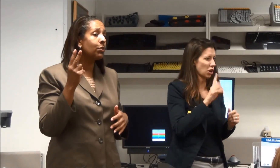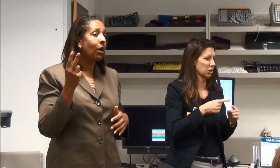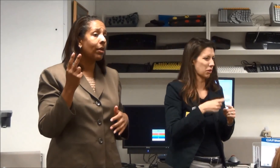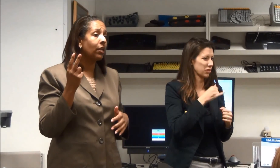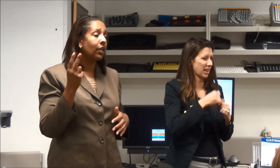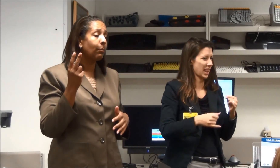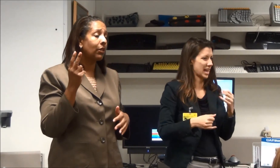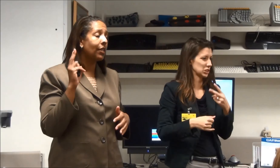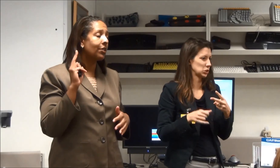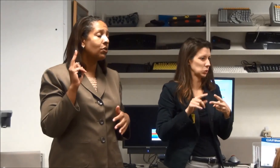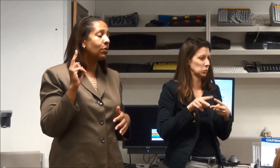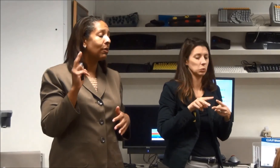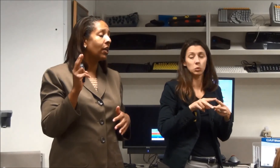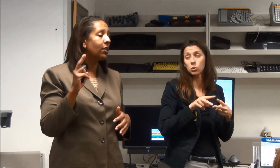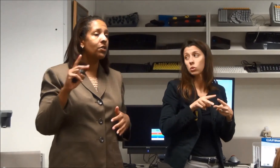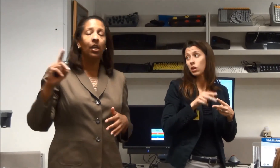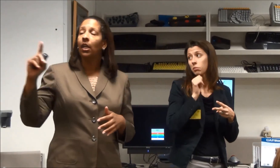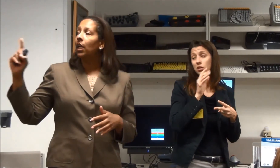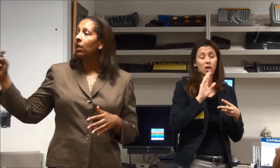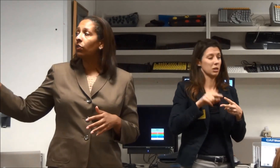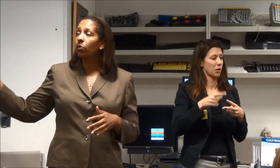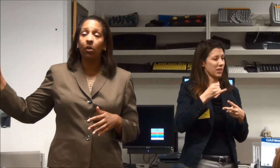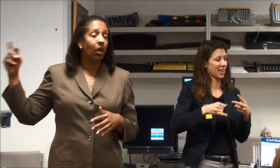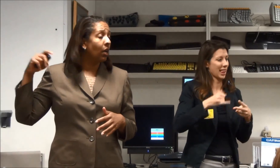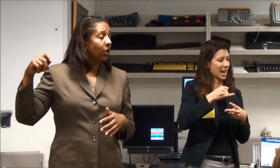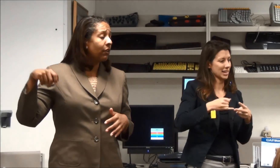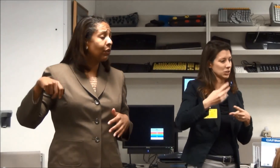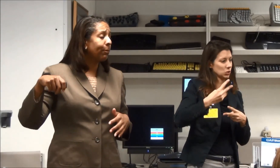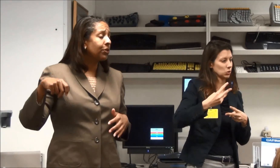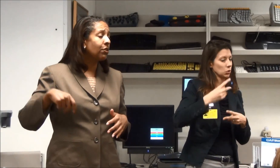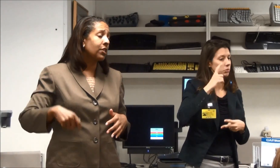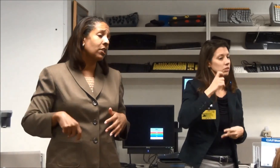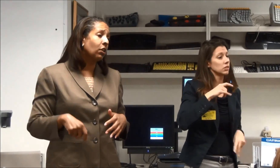The reason why I'm not talking about the last two is because if you're a person who doesn't